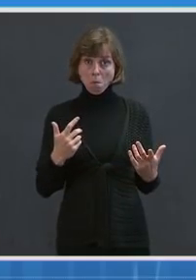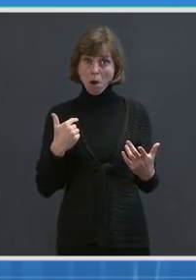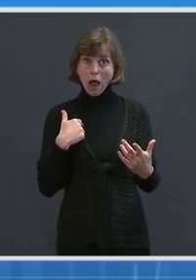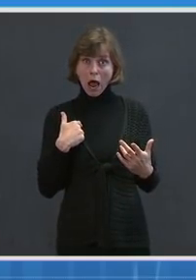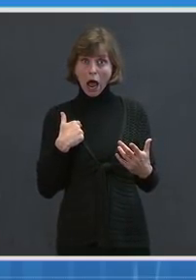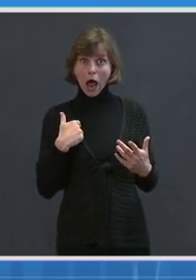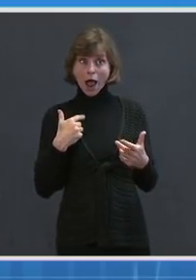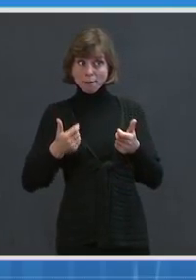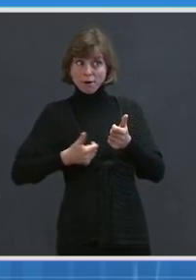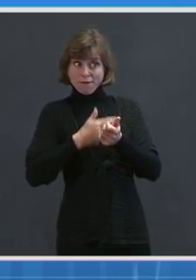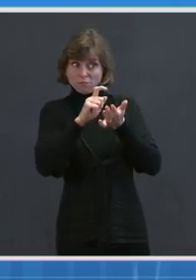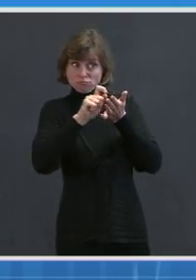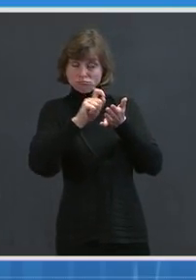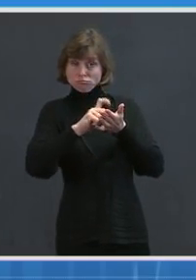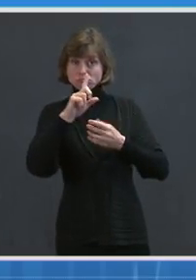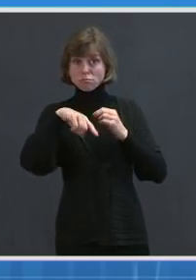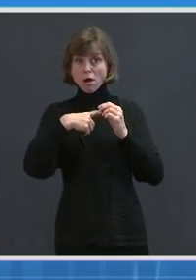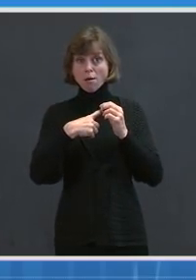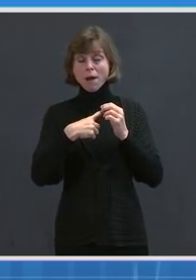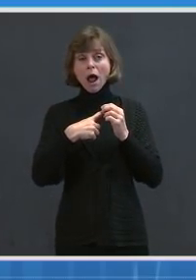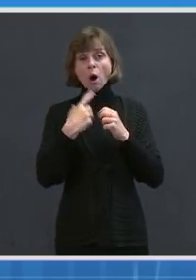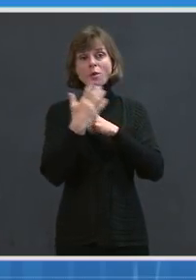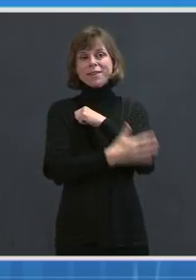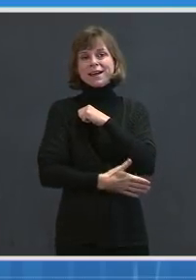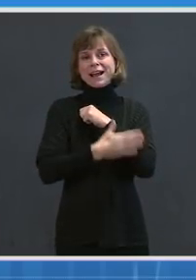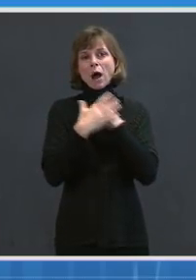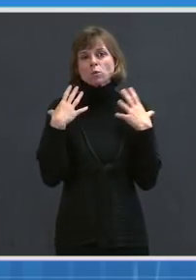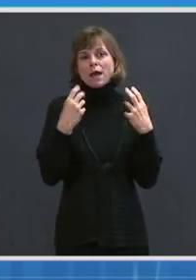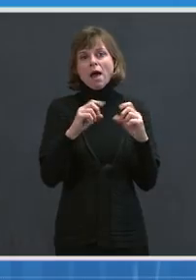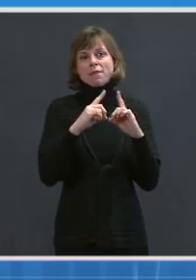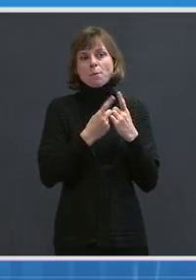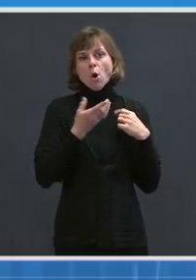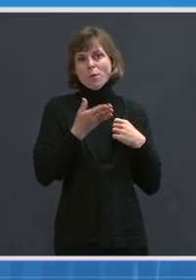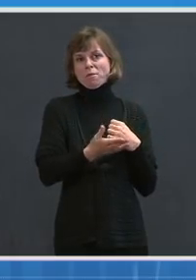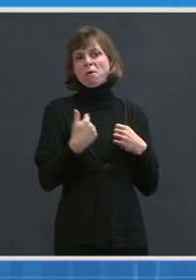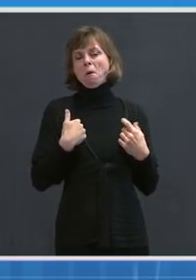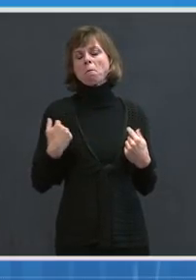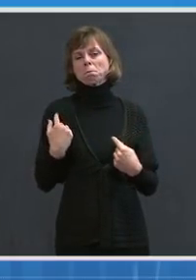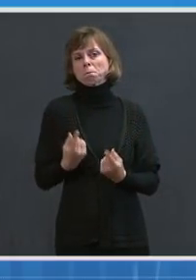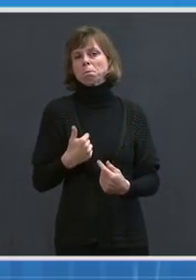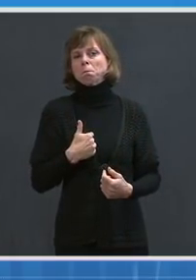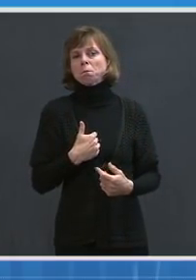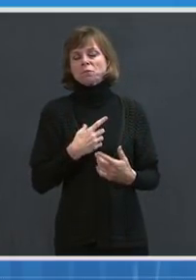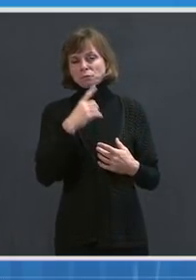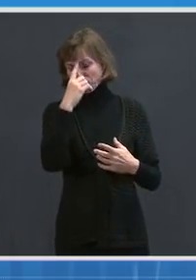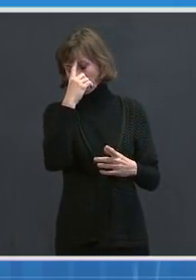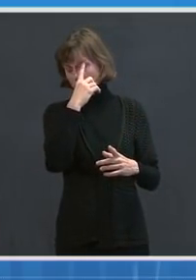effort from our county health department there, and I've heard from people in some parts of south --